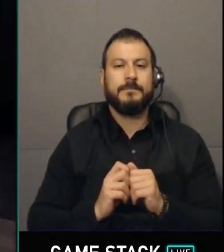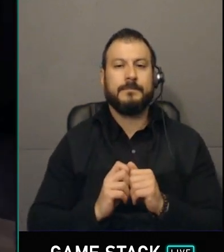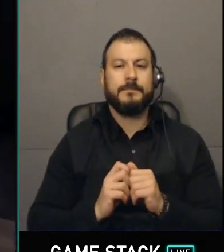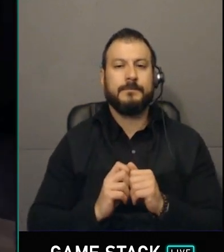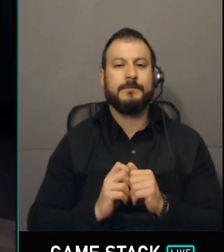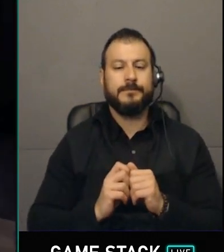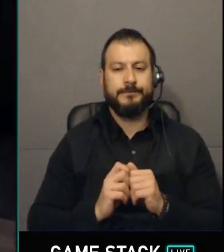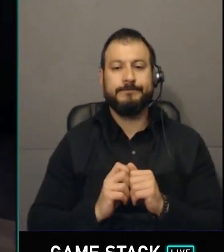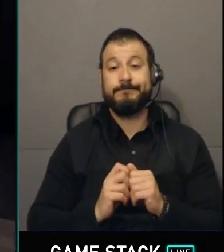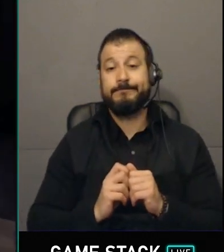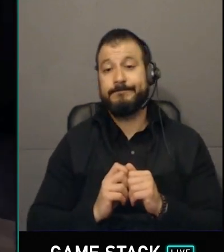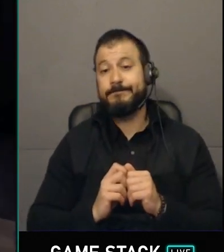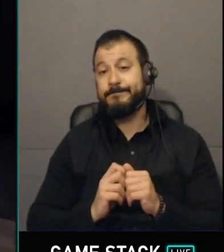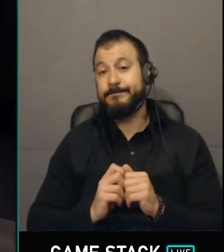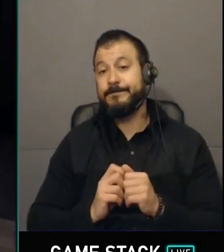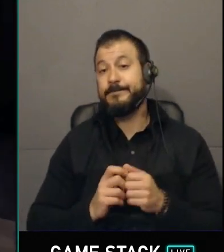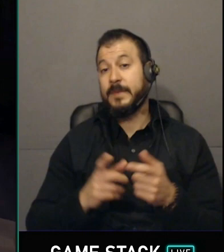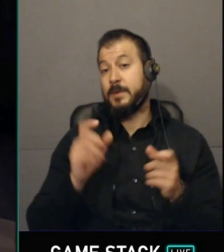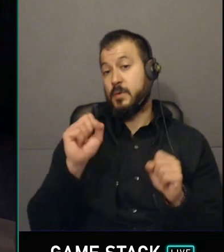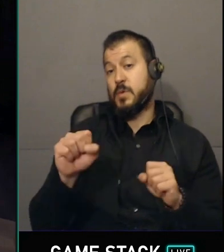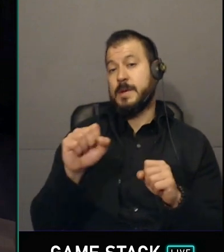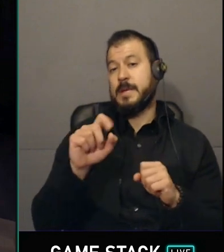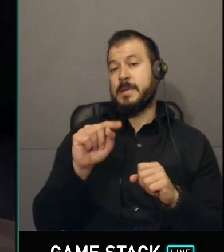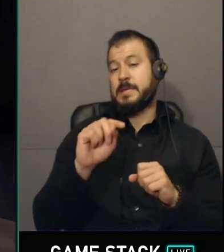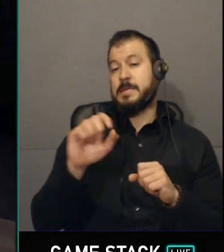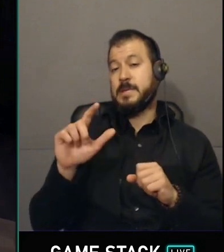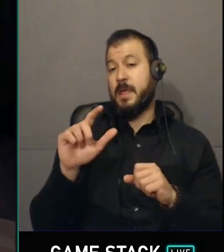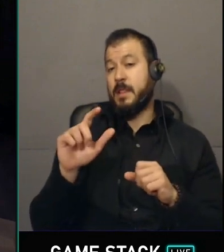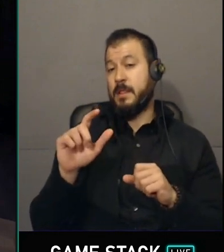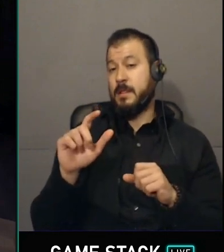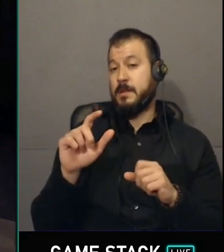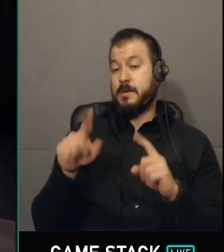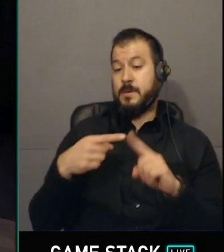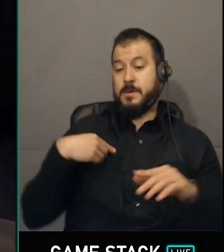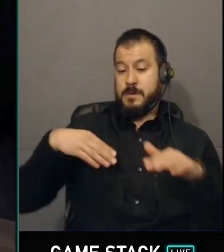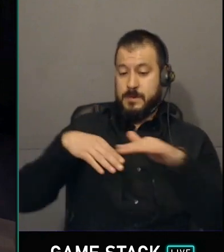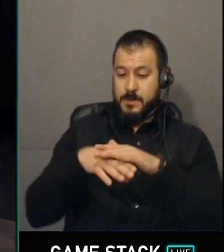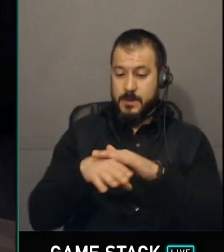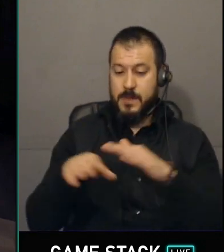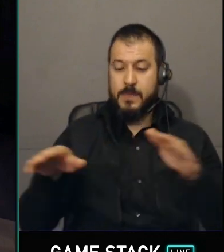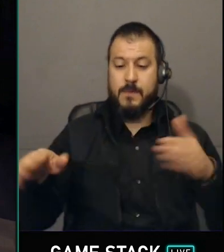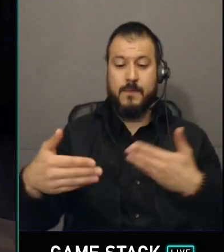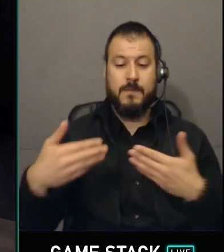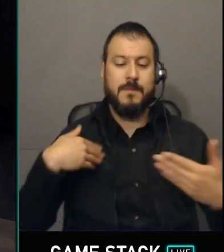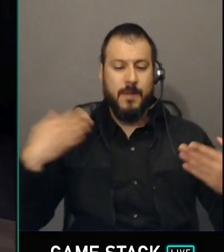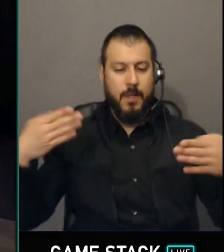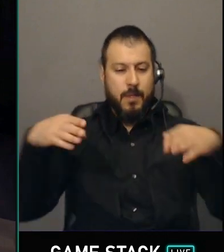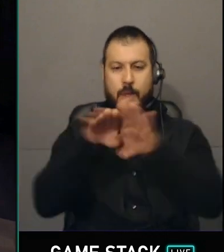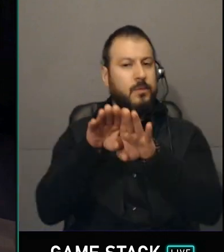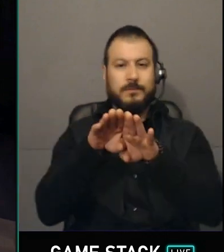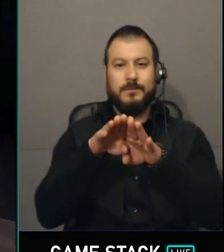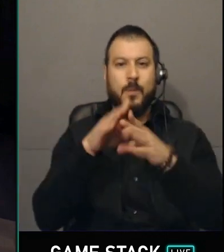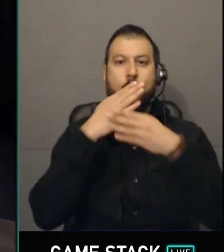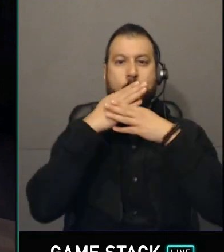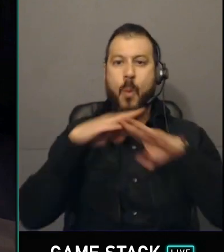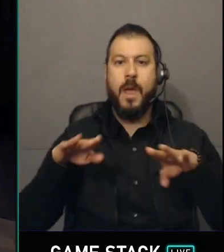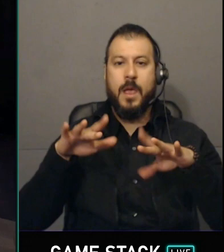Now you could tell when I went into that room and I closed that door, I could no longer hear all the sounds that were